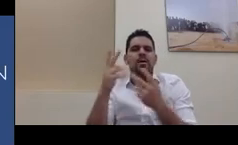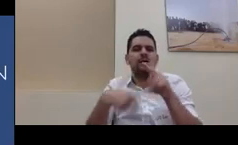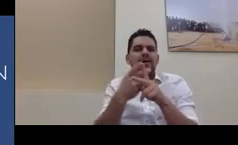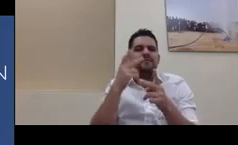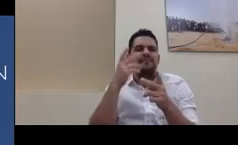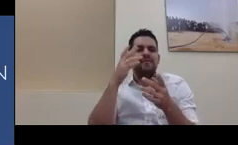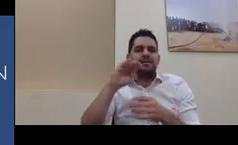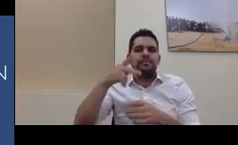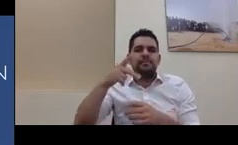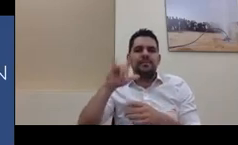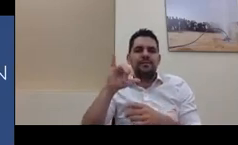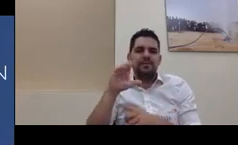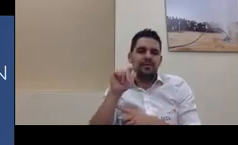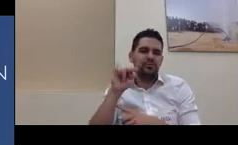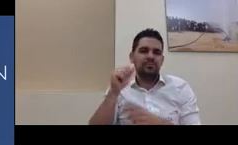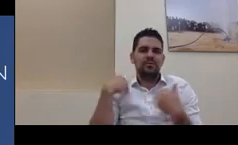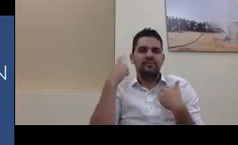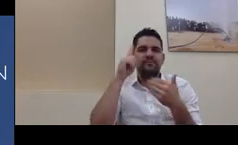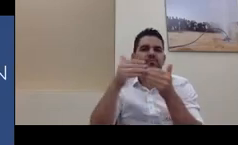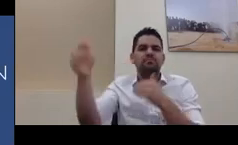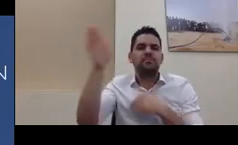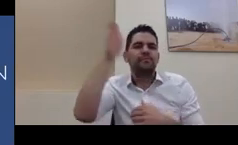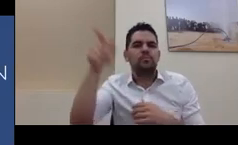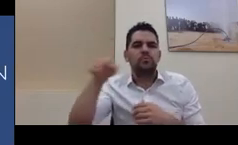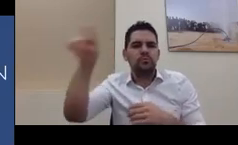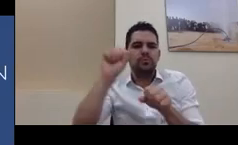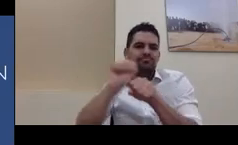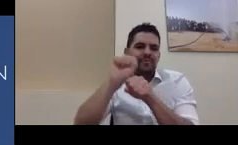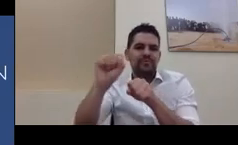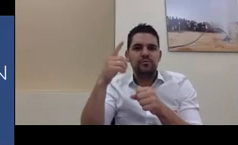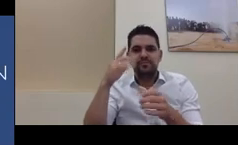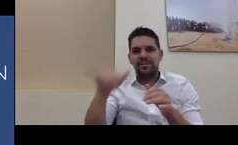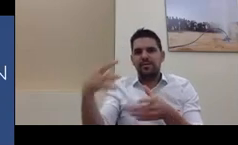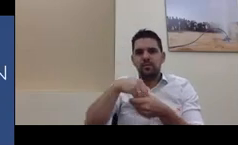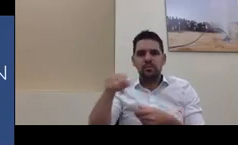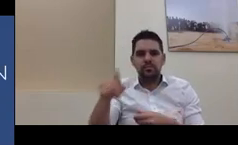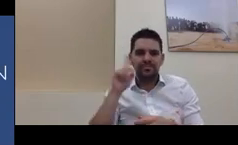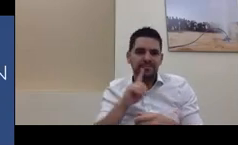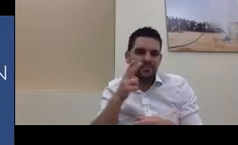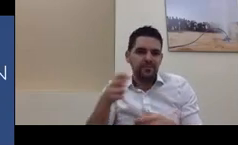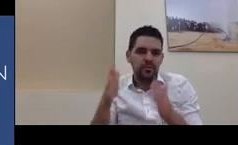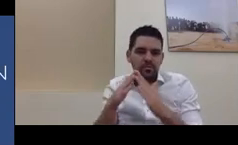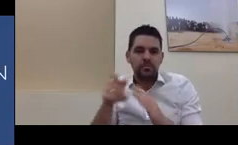but also what type of implications we have for the future, future efforts that include deaf